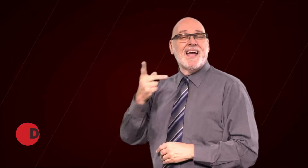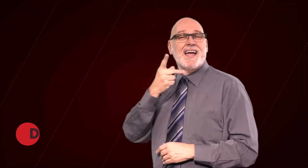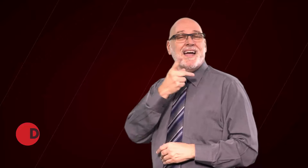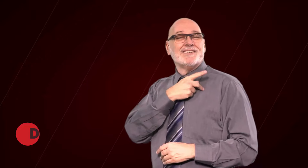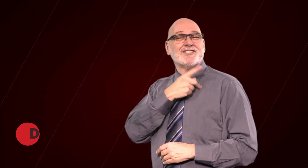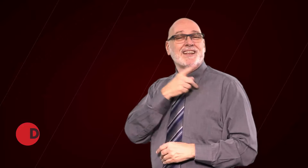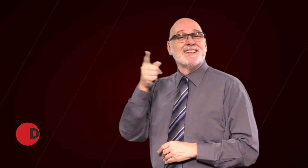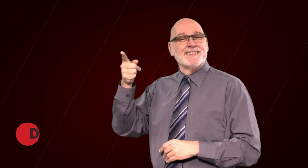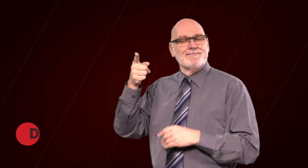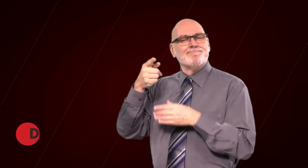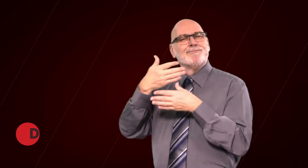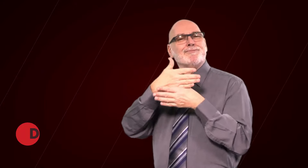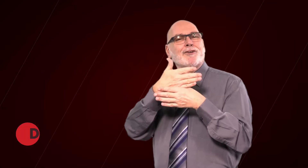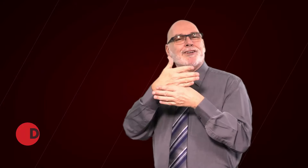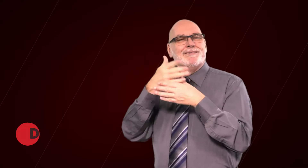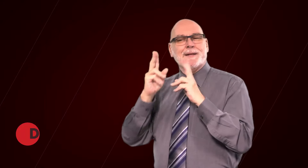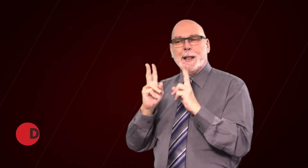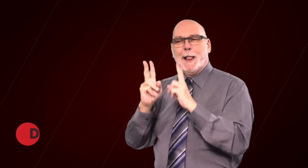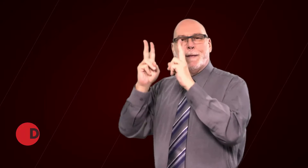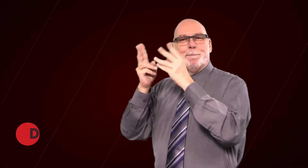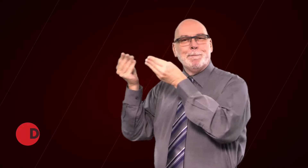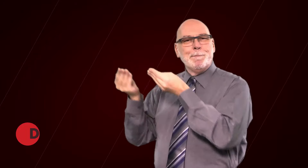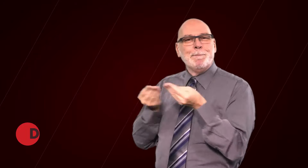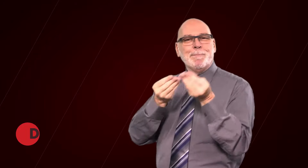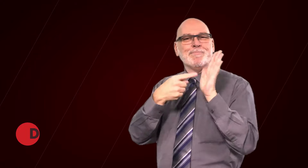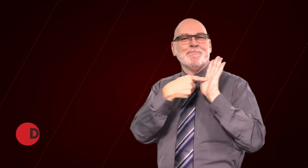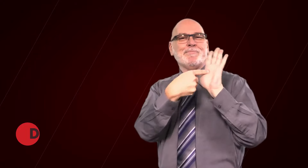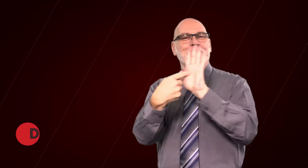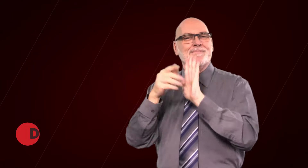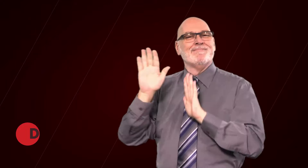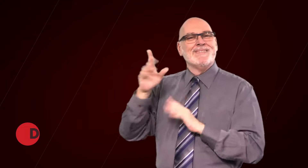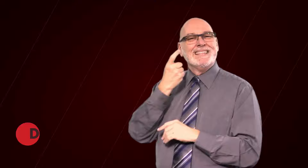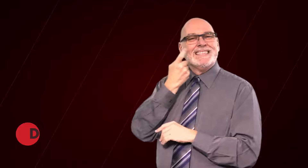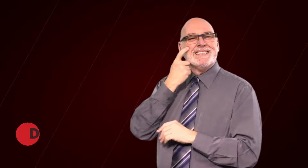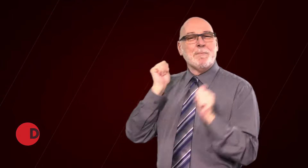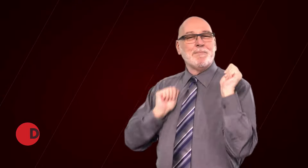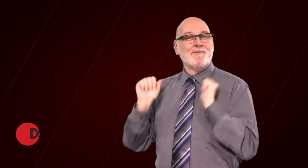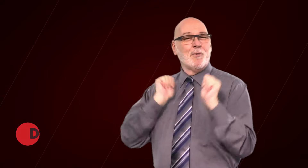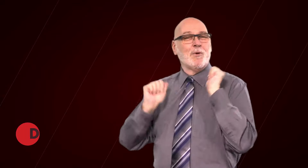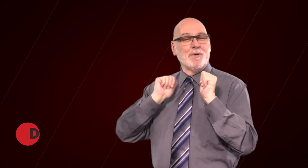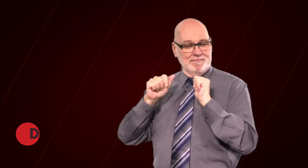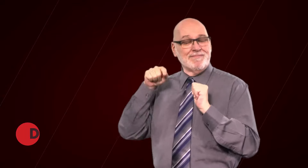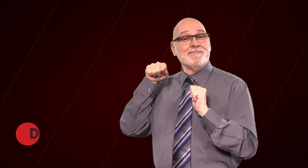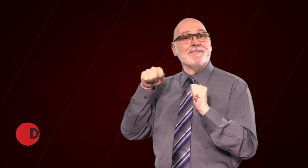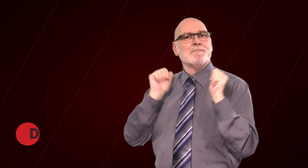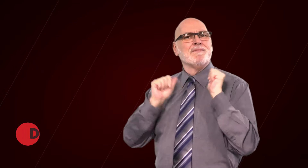[Anselmo]: Angela shared a clip from her recent live performance